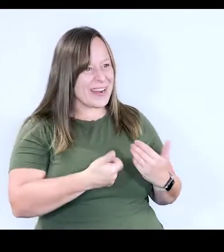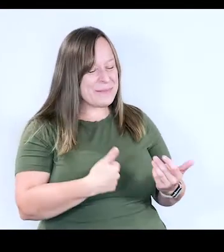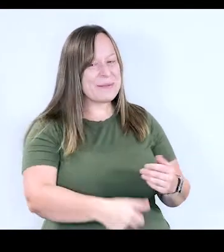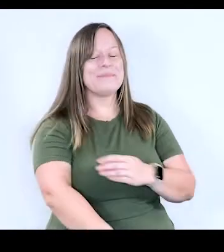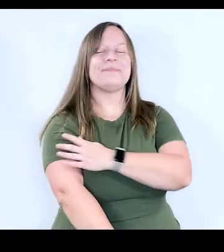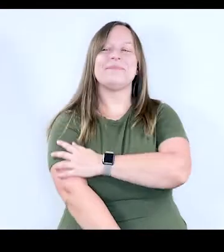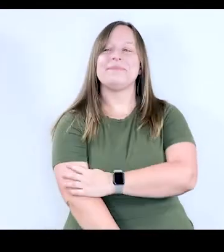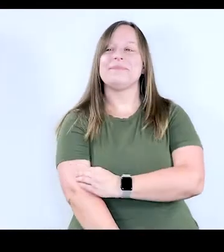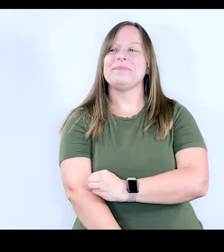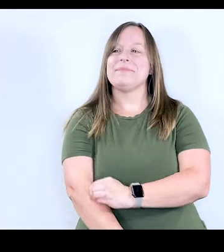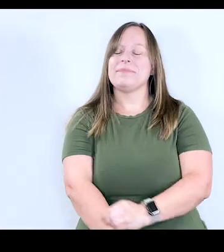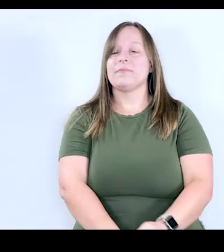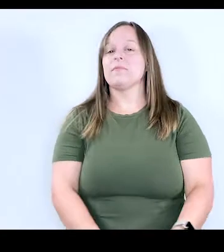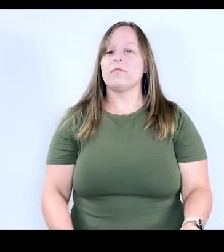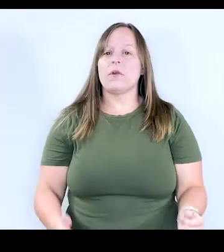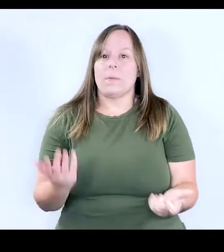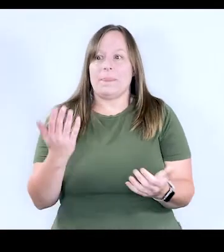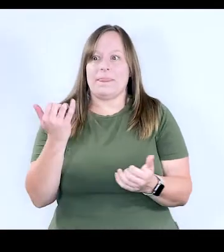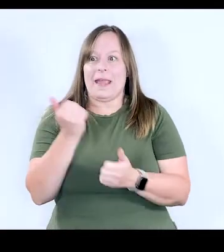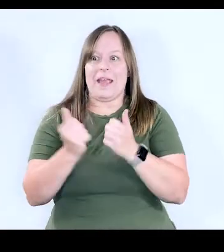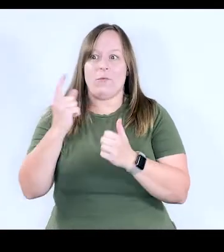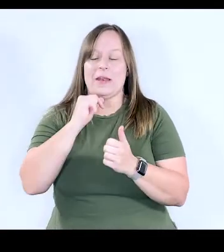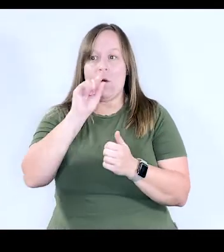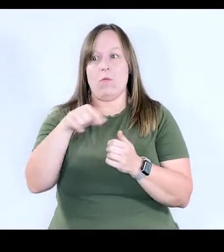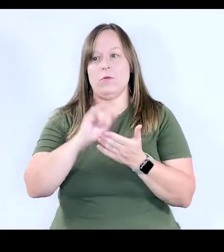So everyone, not only in New York State but also